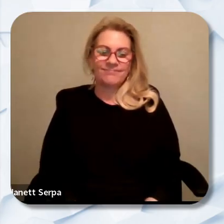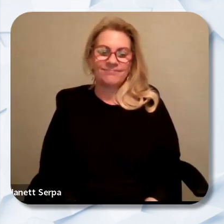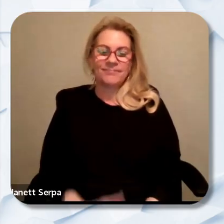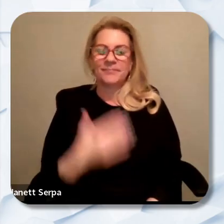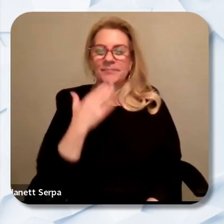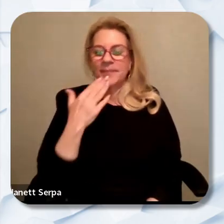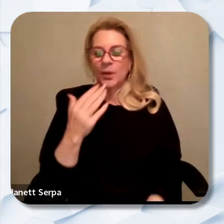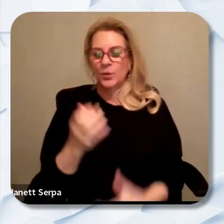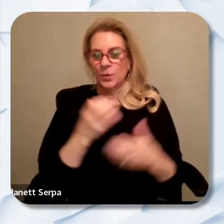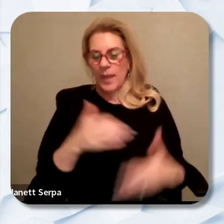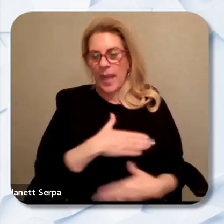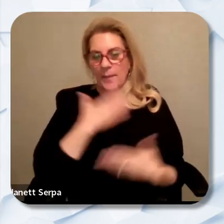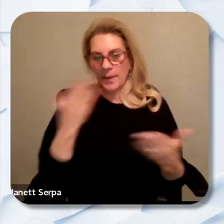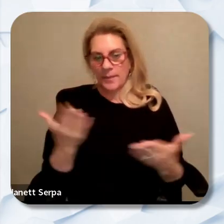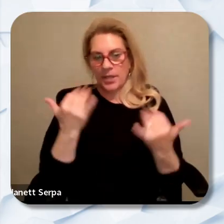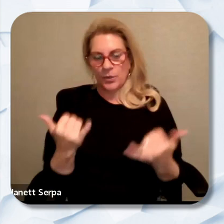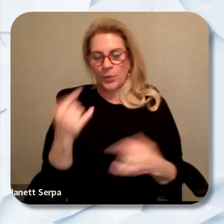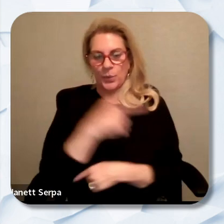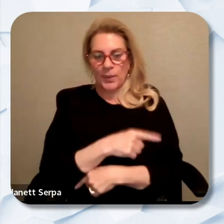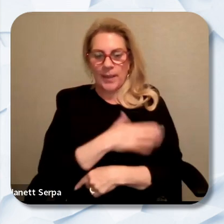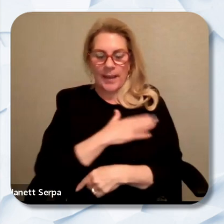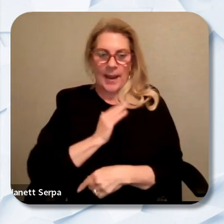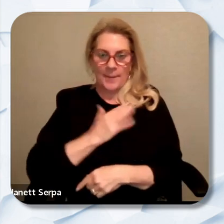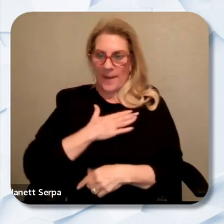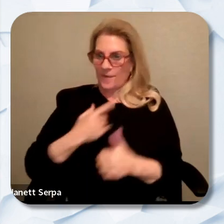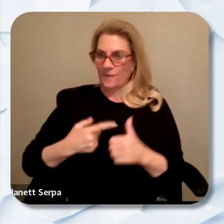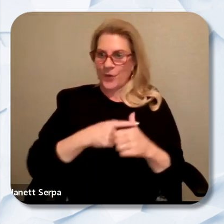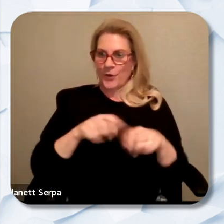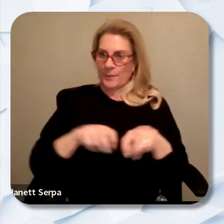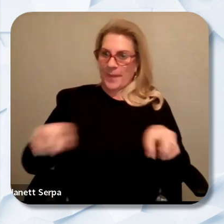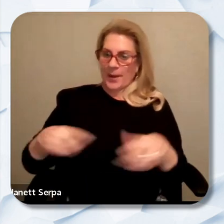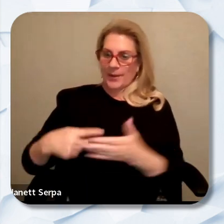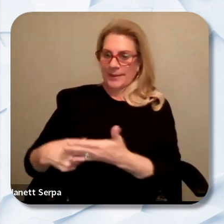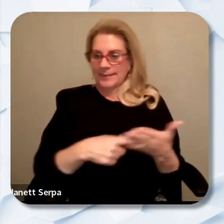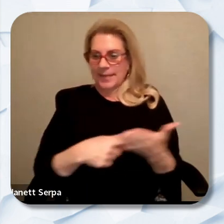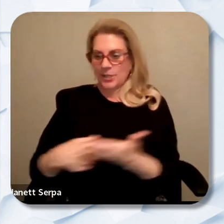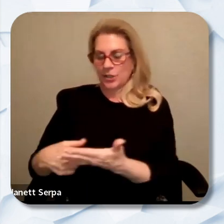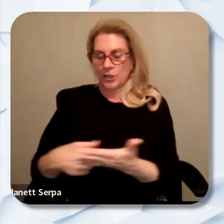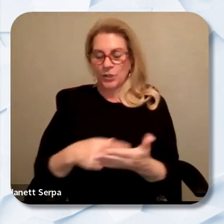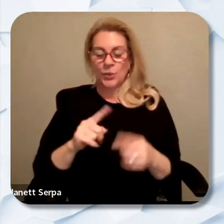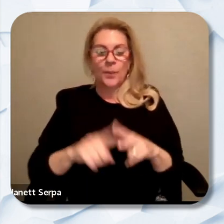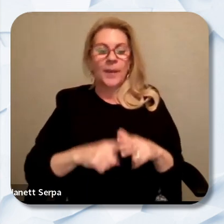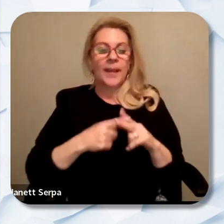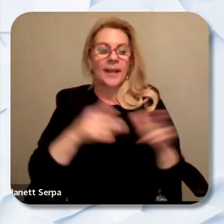I'm happy to be here today moderating my very first panel discussion. So to begin introductions